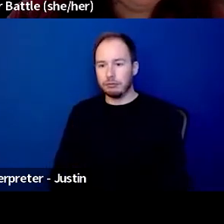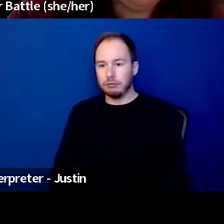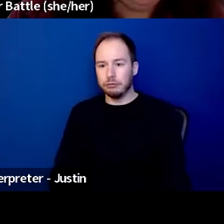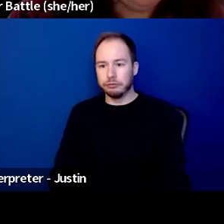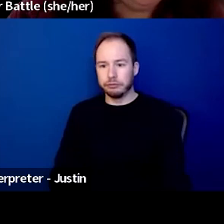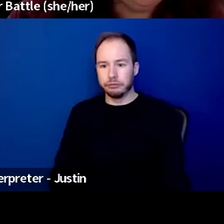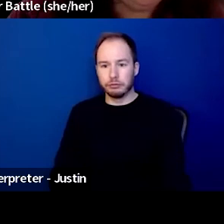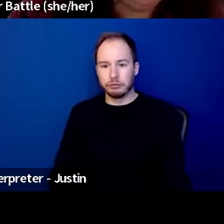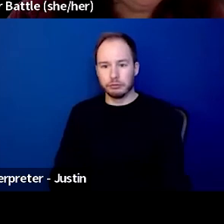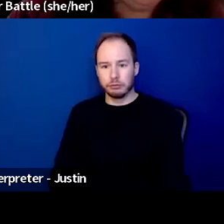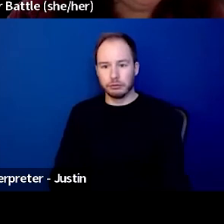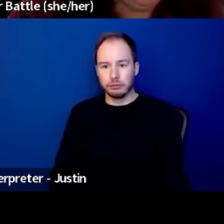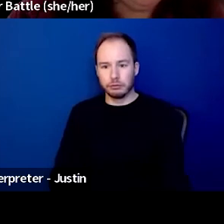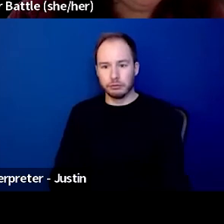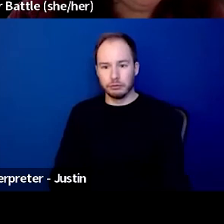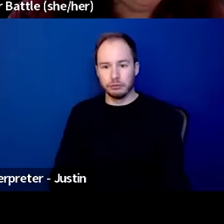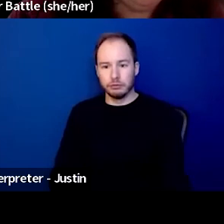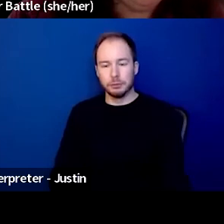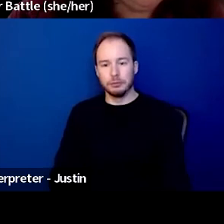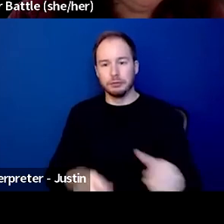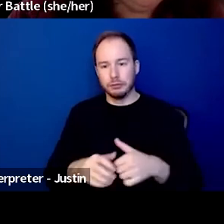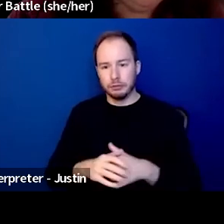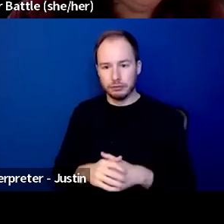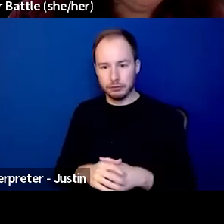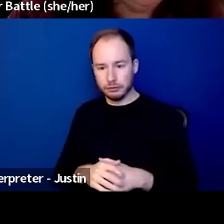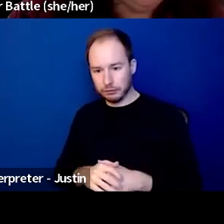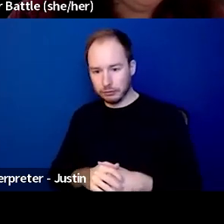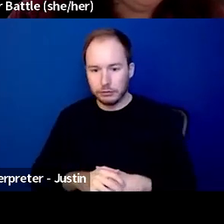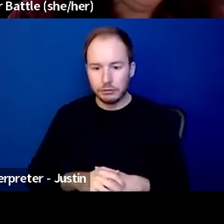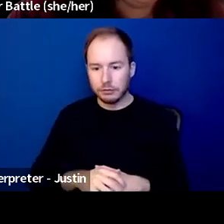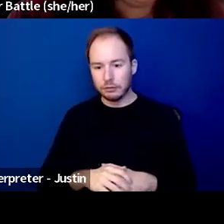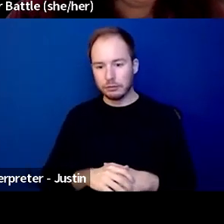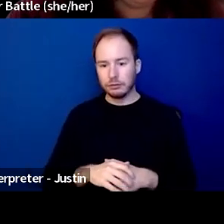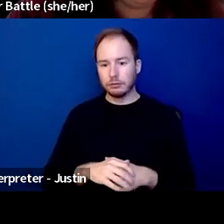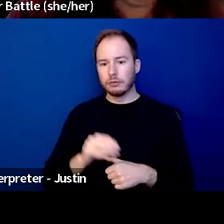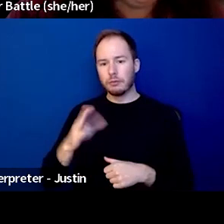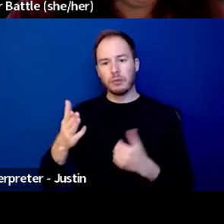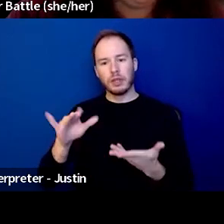And maybe just a follow up to that, Jennifer, maybe can you speak to some of the buy-in